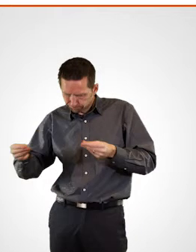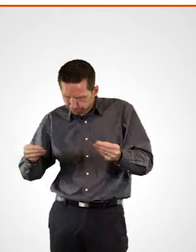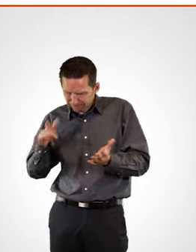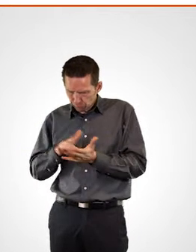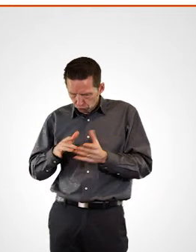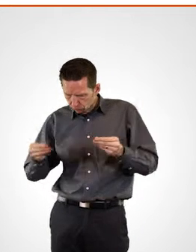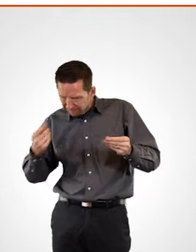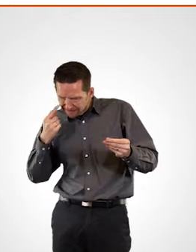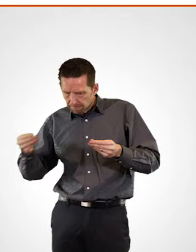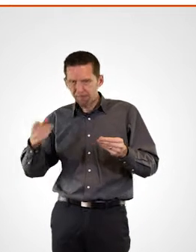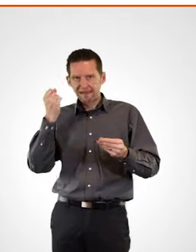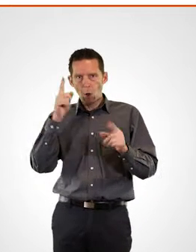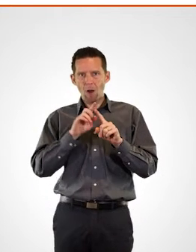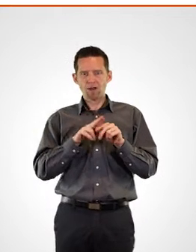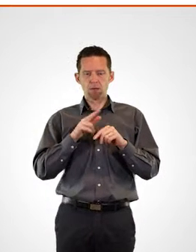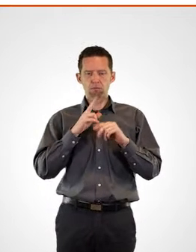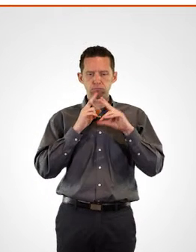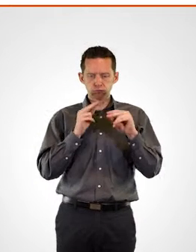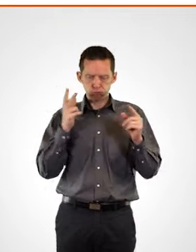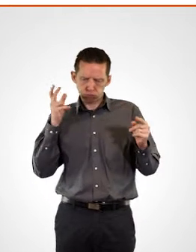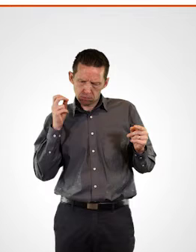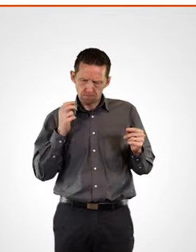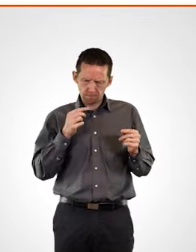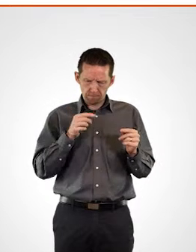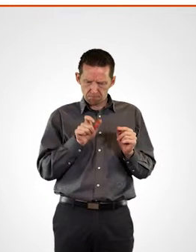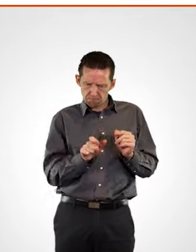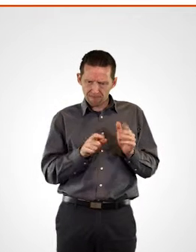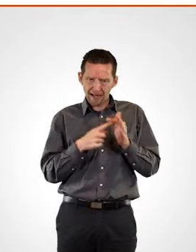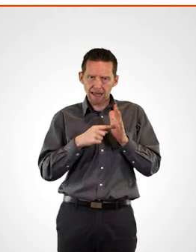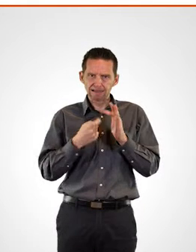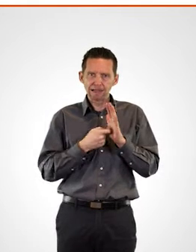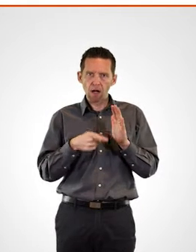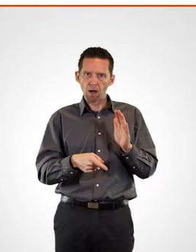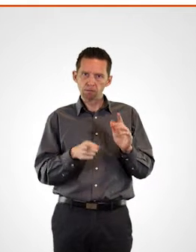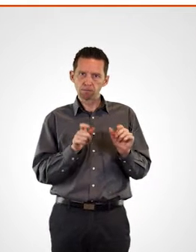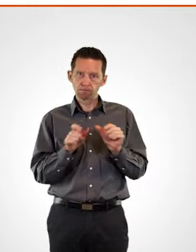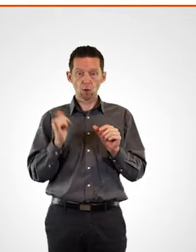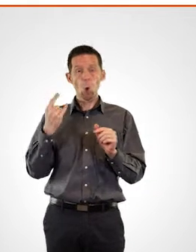to help them establish the letter-sound correspondence - for example, who's going to need visual phonics